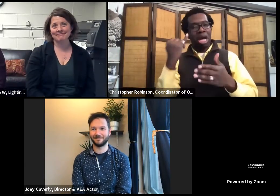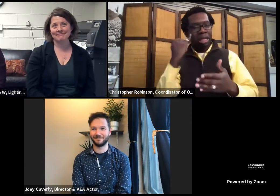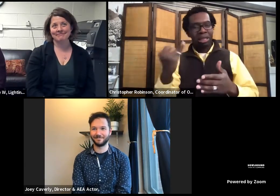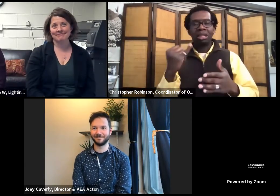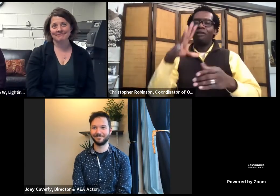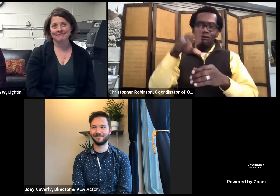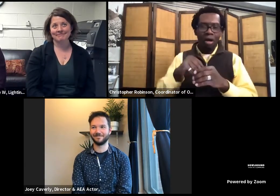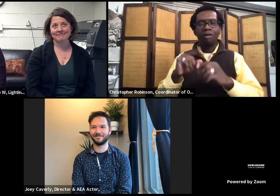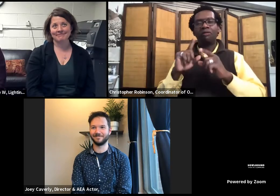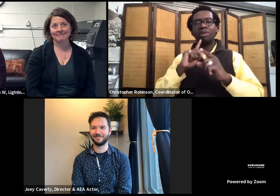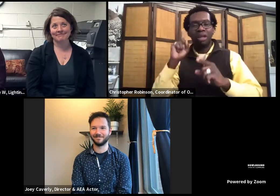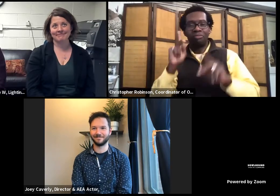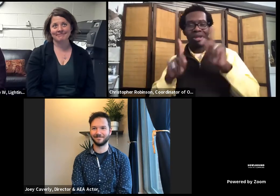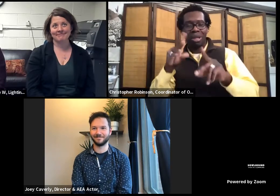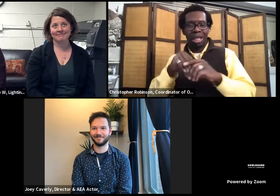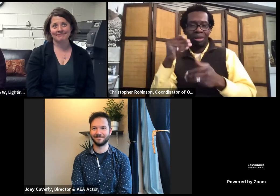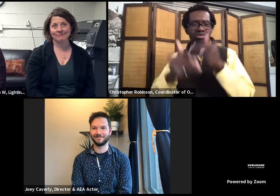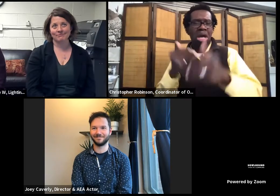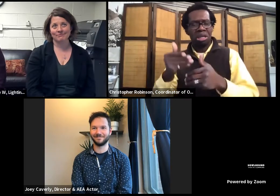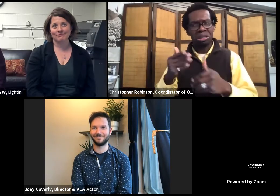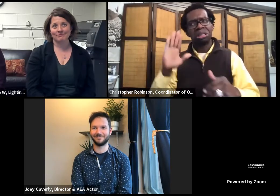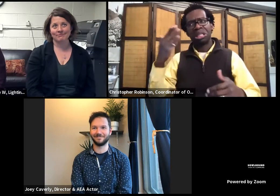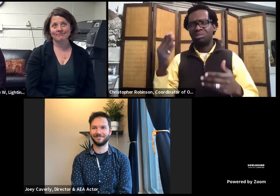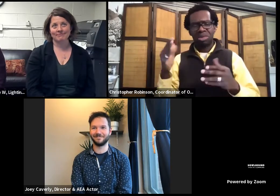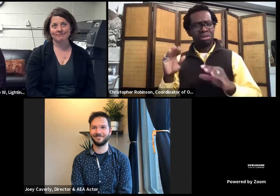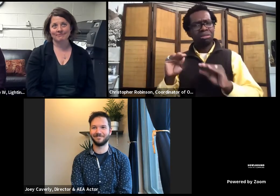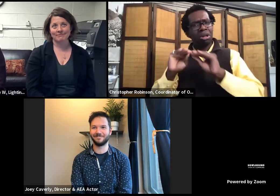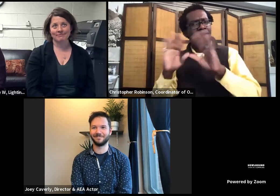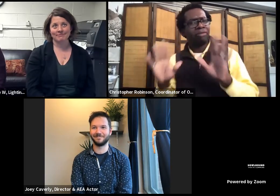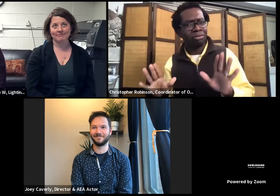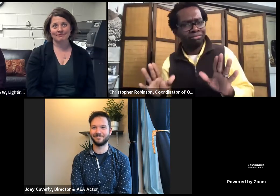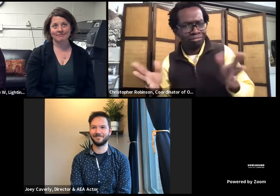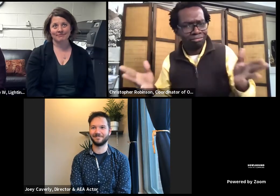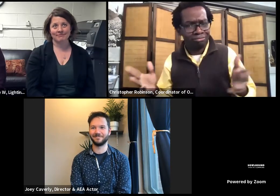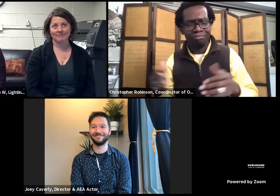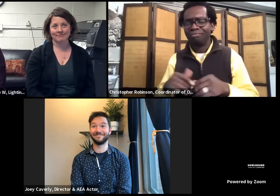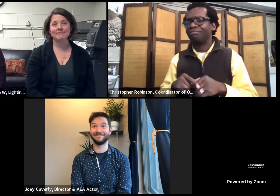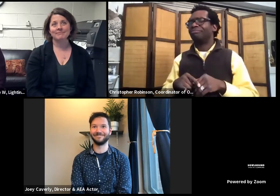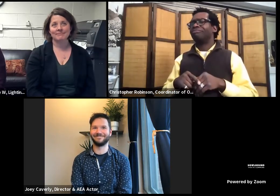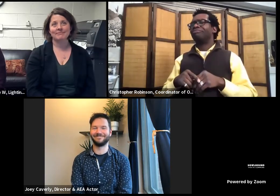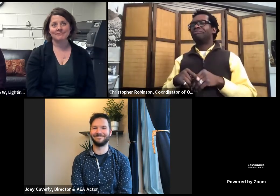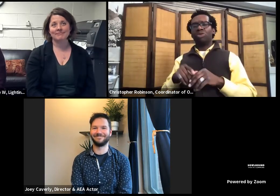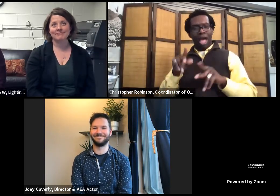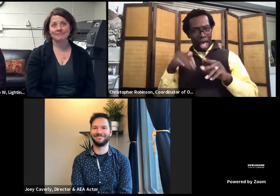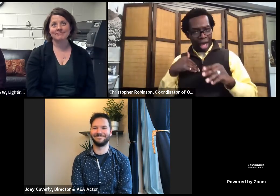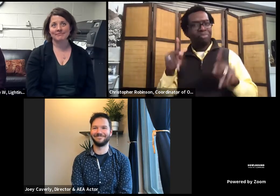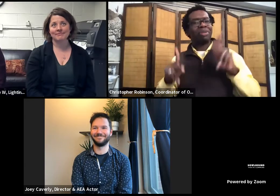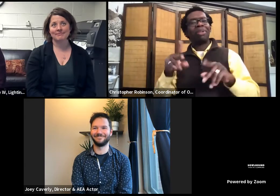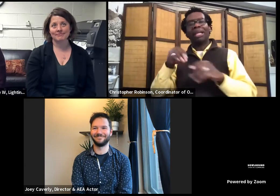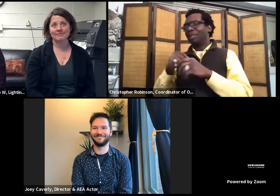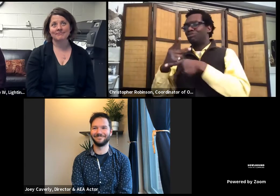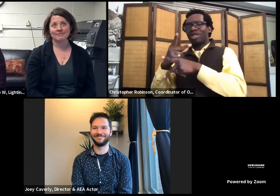So it seems, I mean, it's a good idea to be involved and keep deaf people in your production, that's obvious it's of benefit,